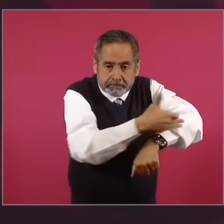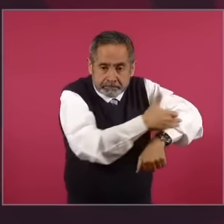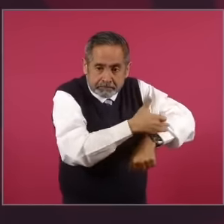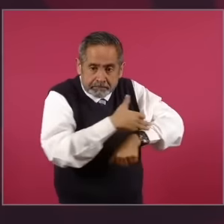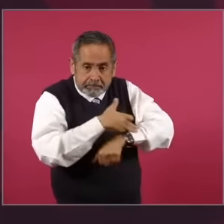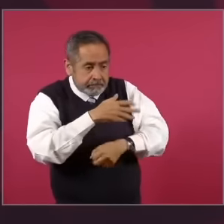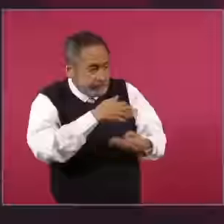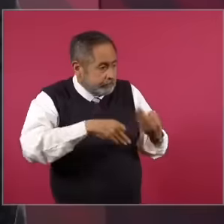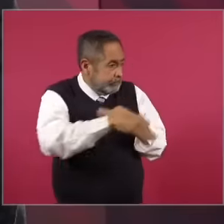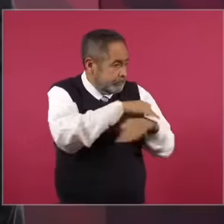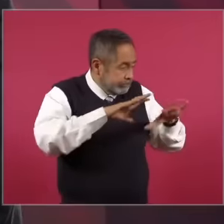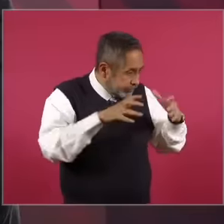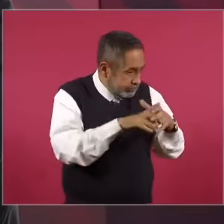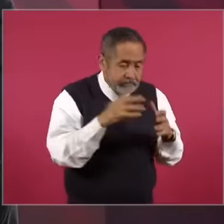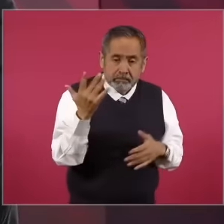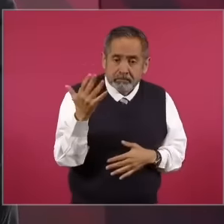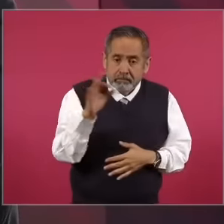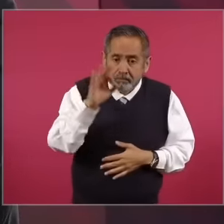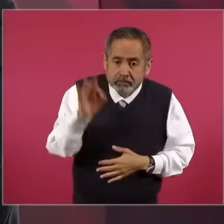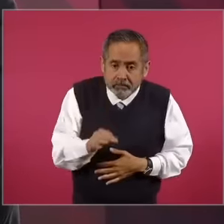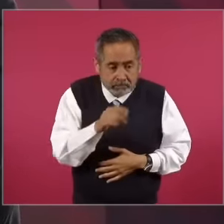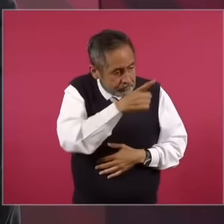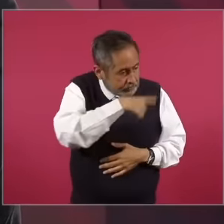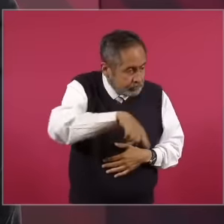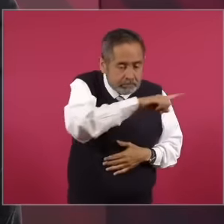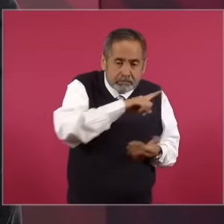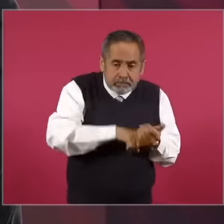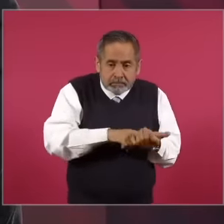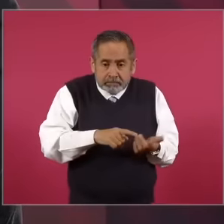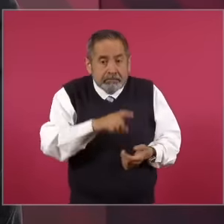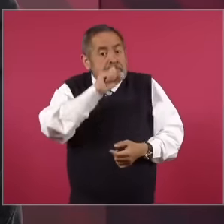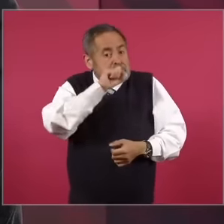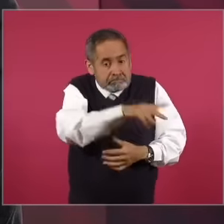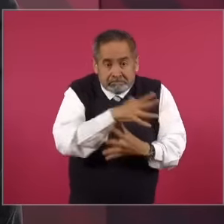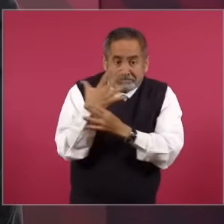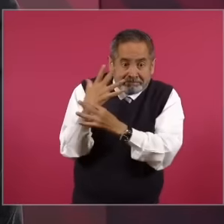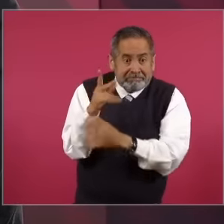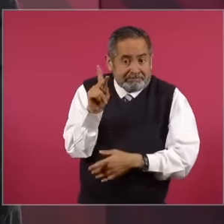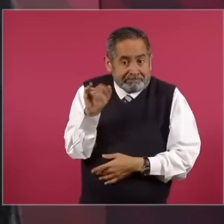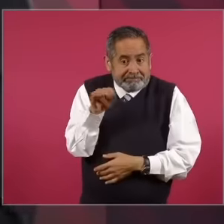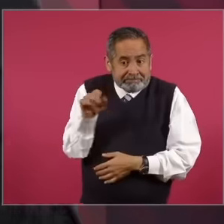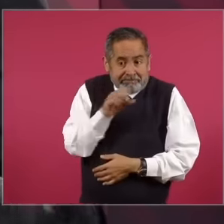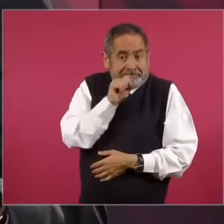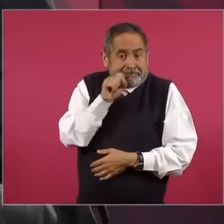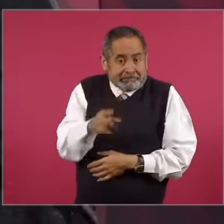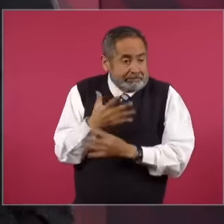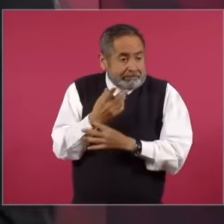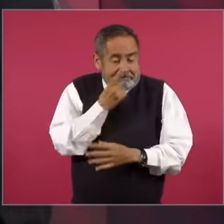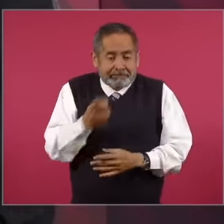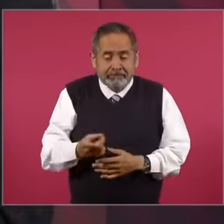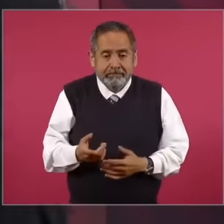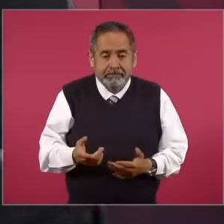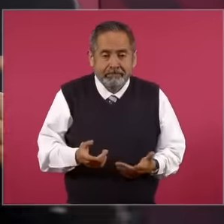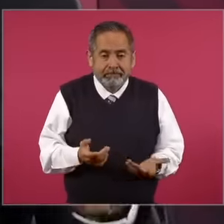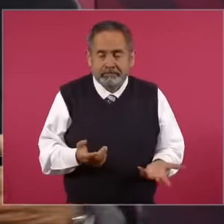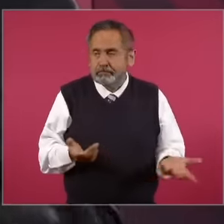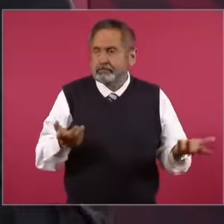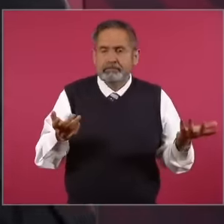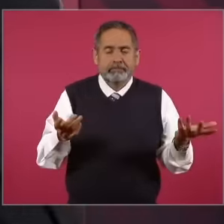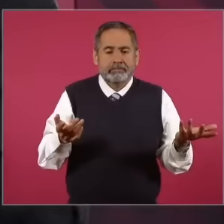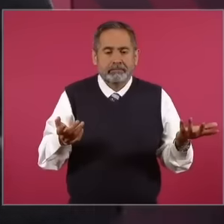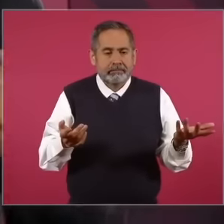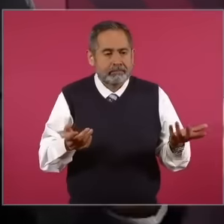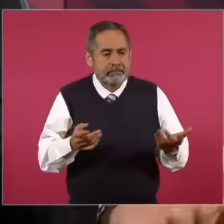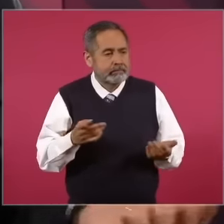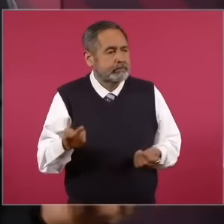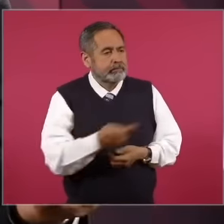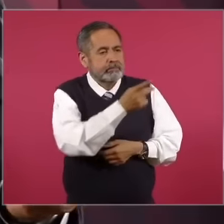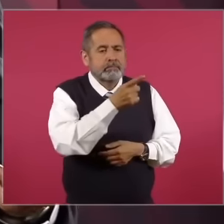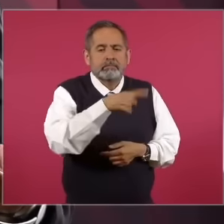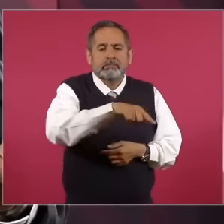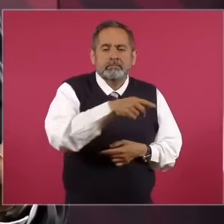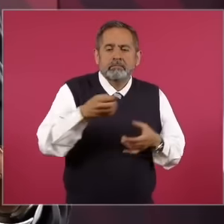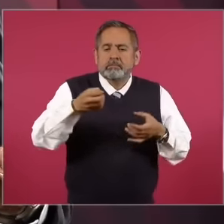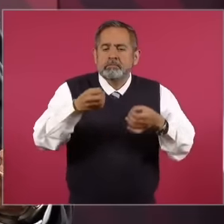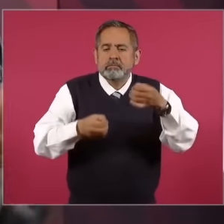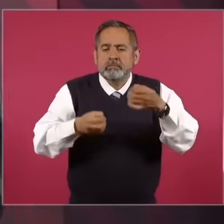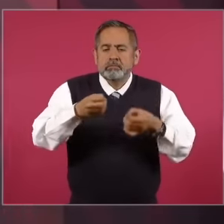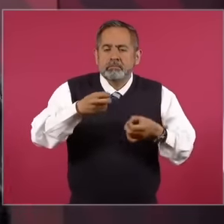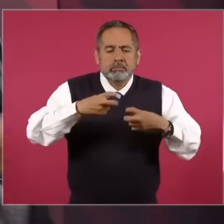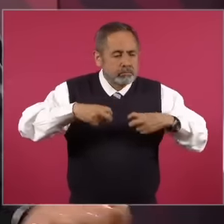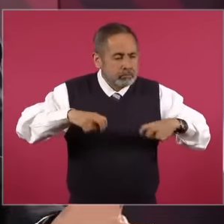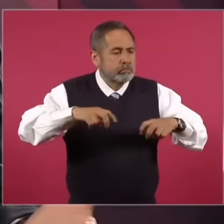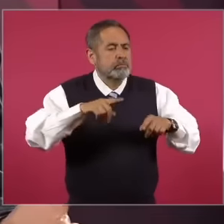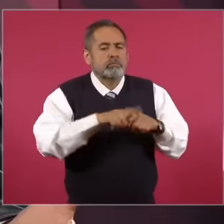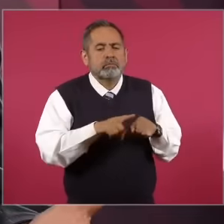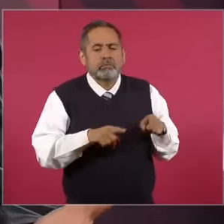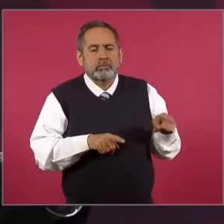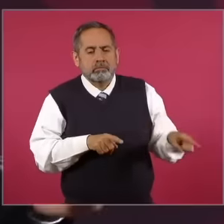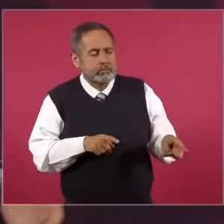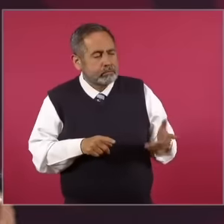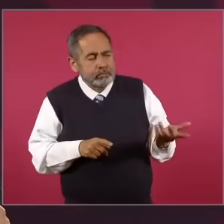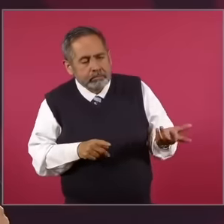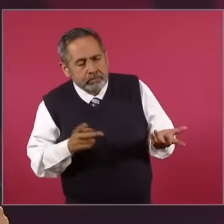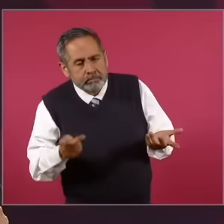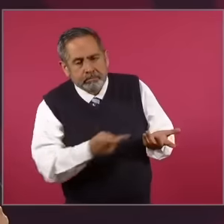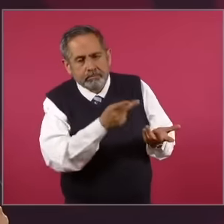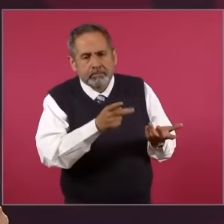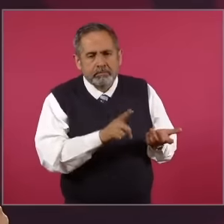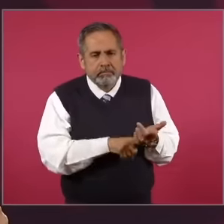and we should ask the judges and the magistrates